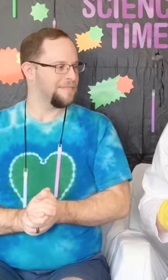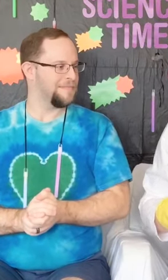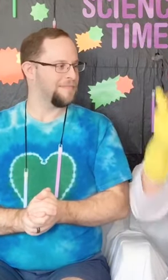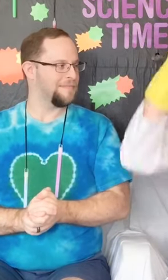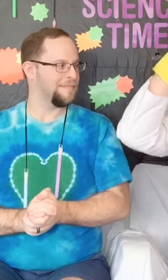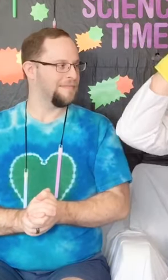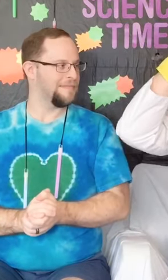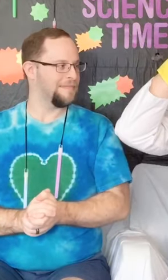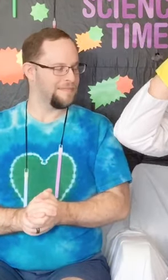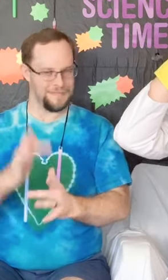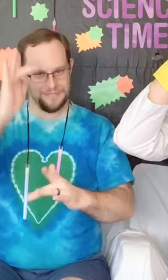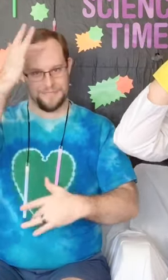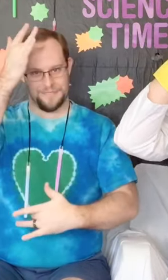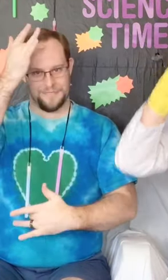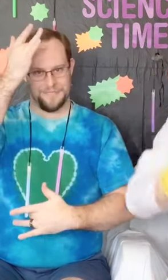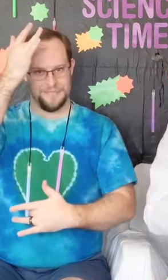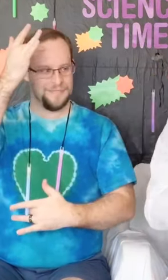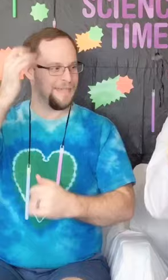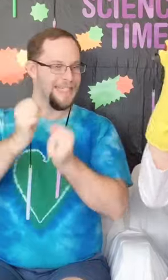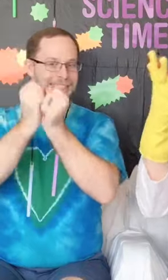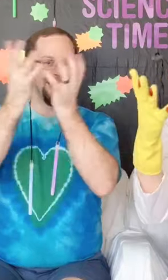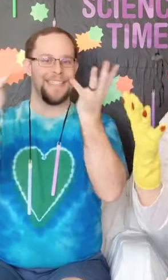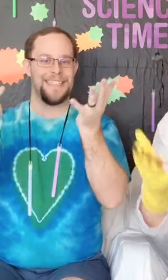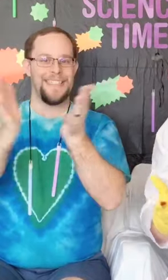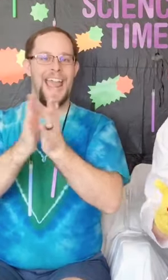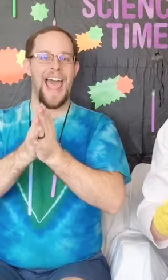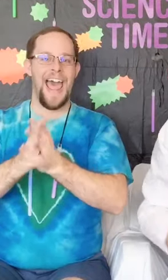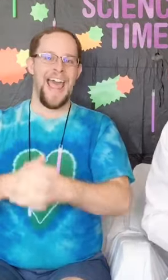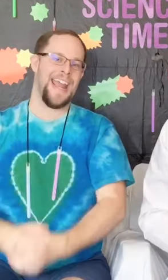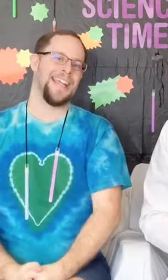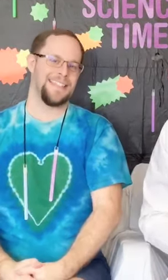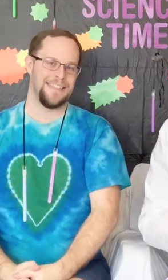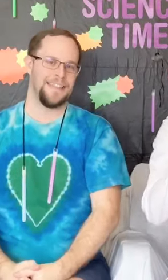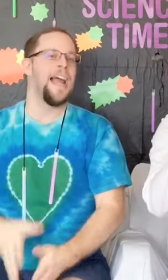about sickness, and explosions. AARON: Yay!